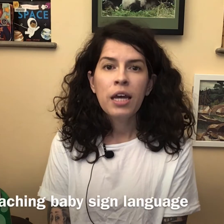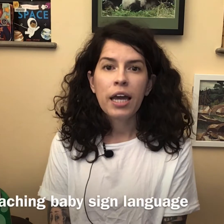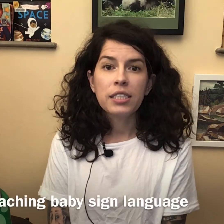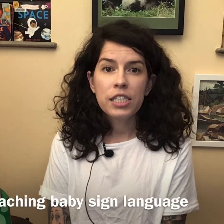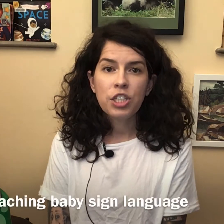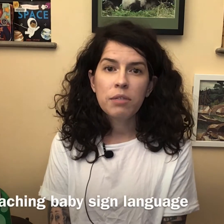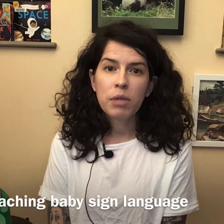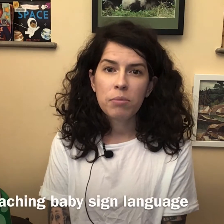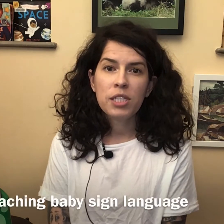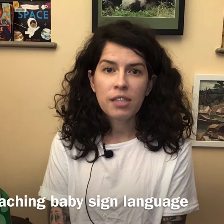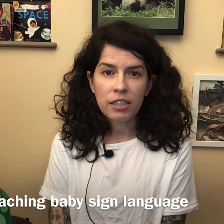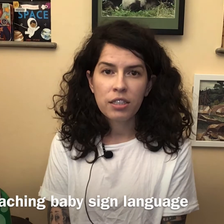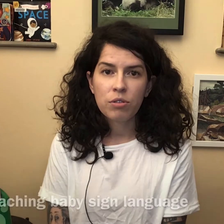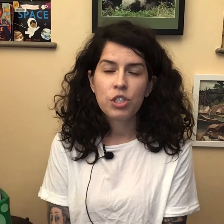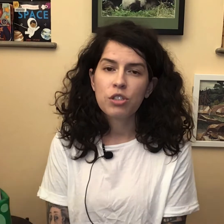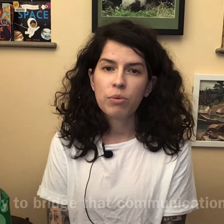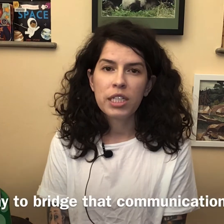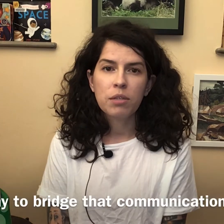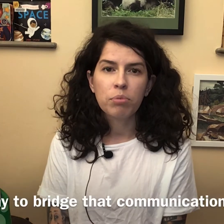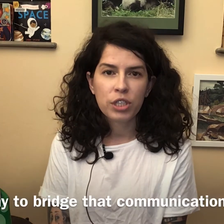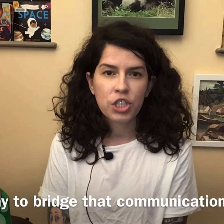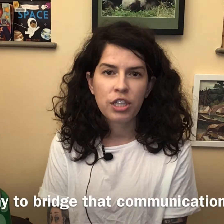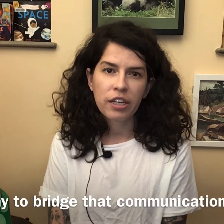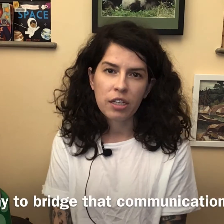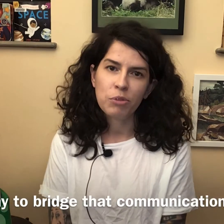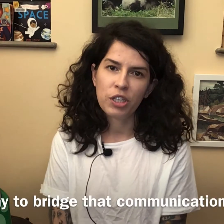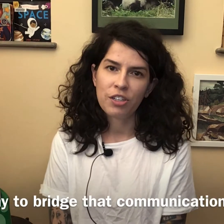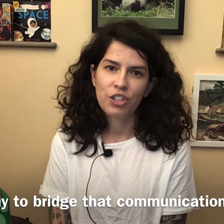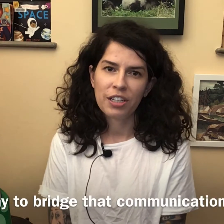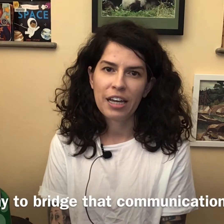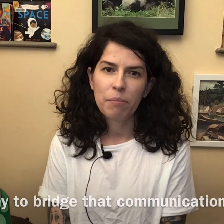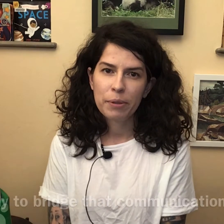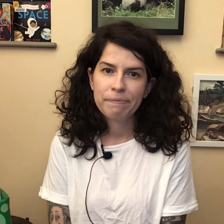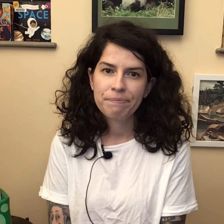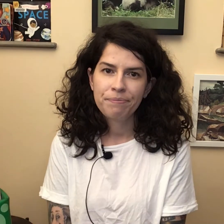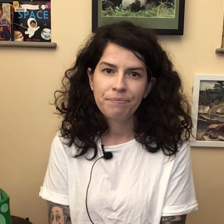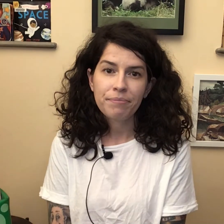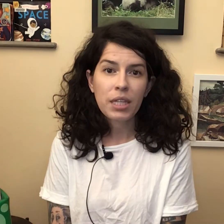And teaching baby sign language is a way to bridge that communication gap.